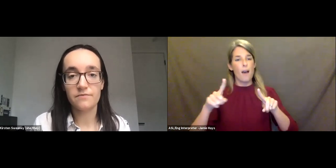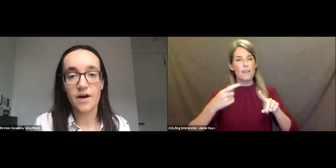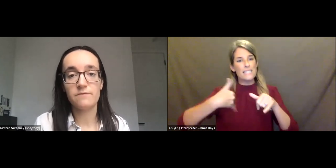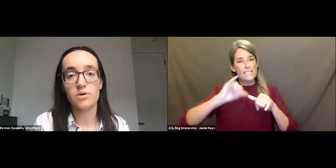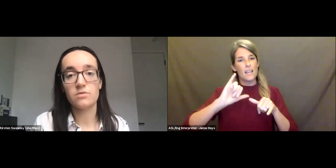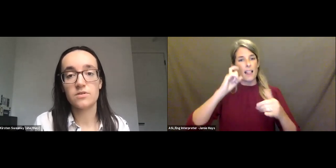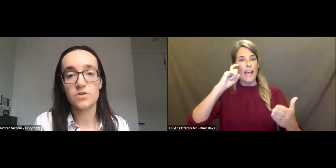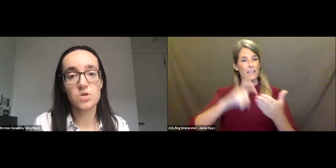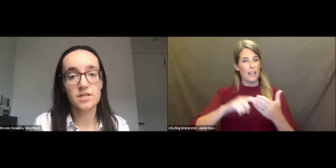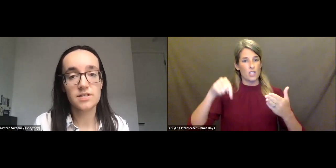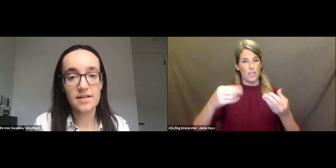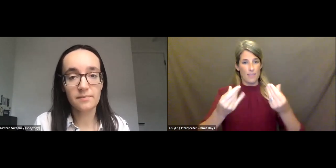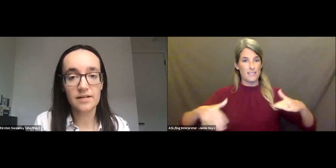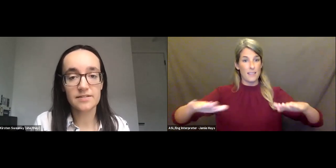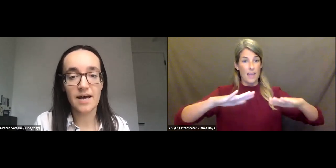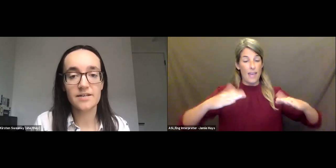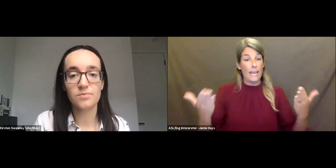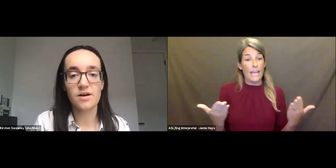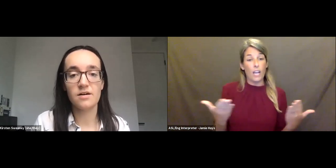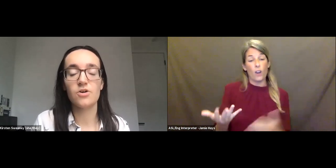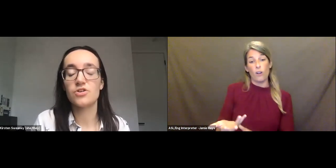five boroughs of New York City, because that is where A.R.T./New